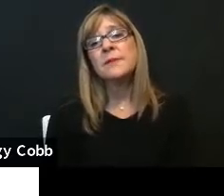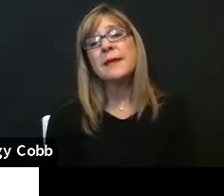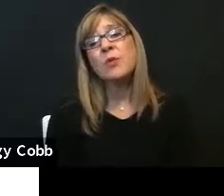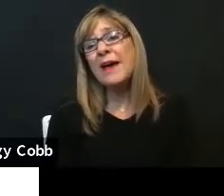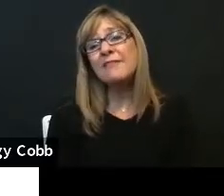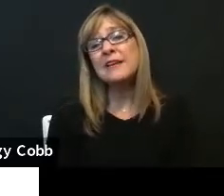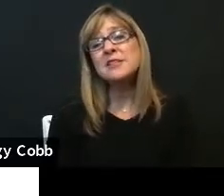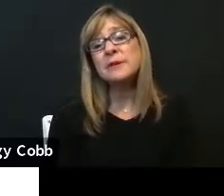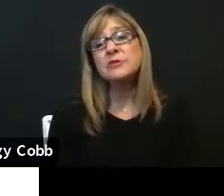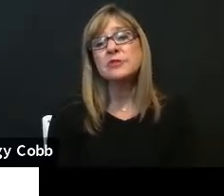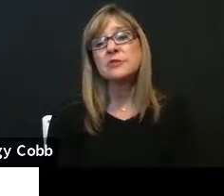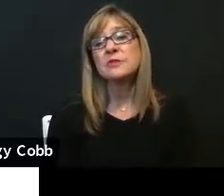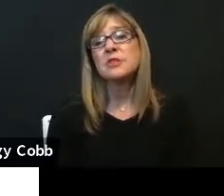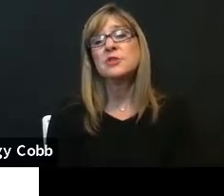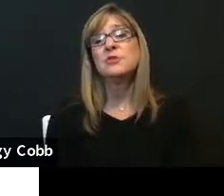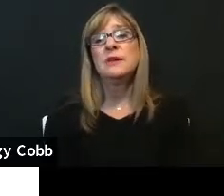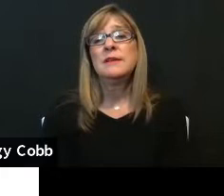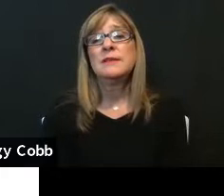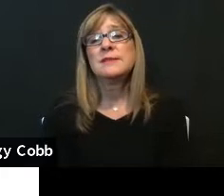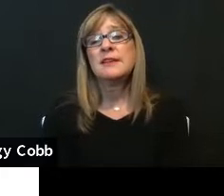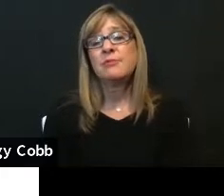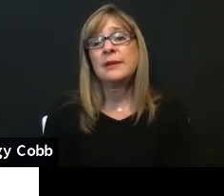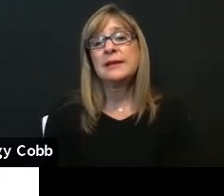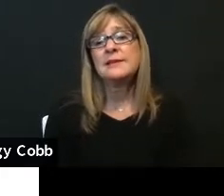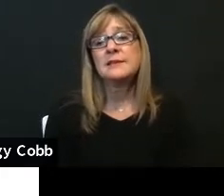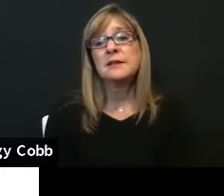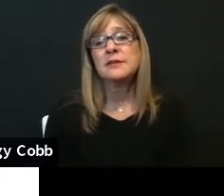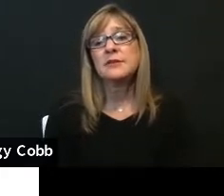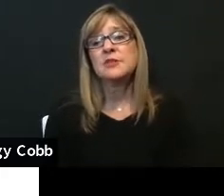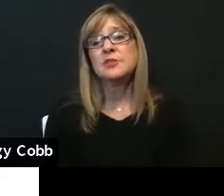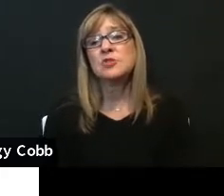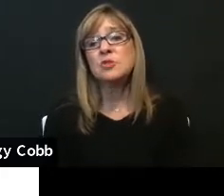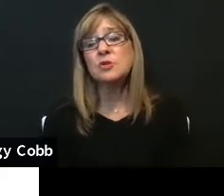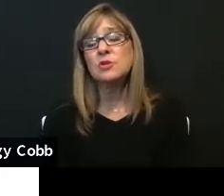They don't have that exposure to the safe place other than the school